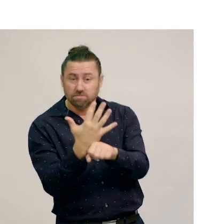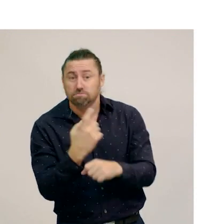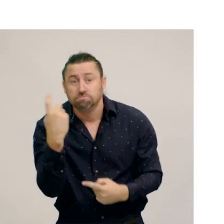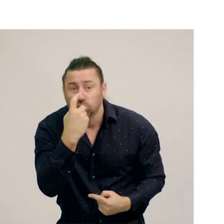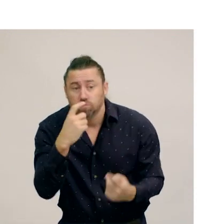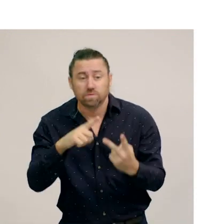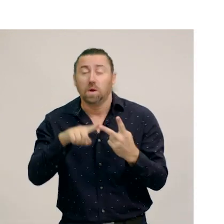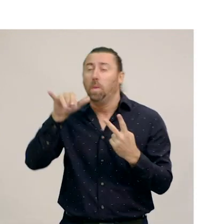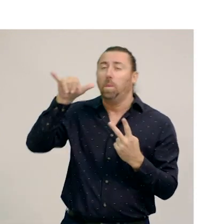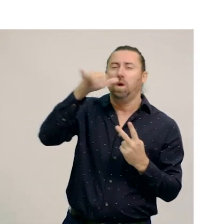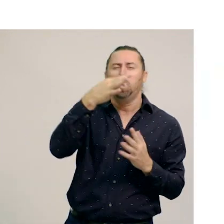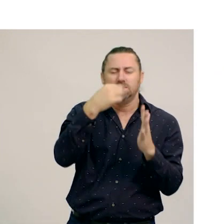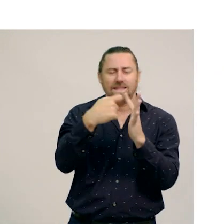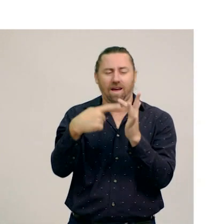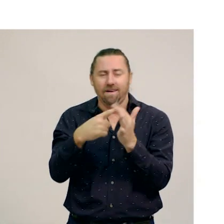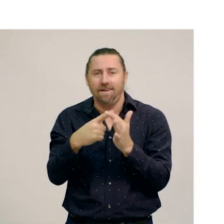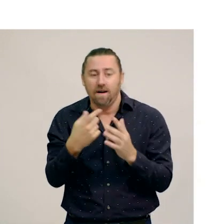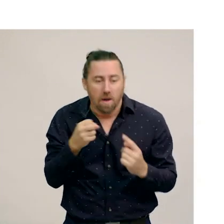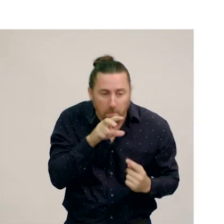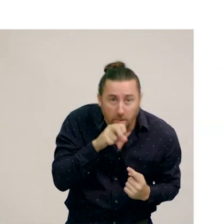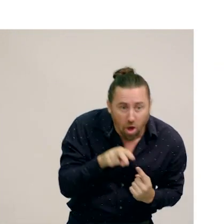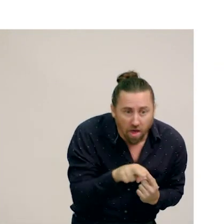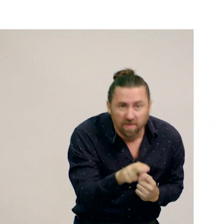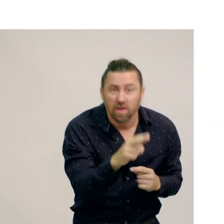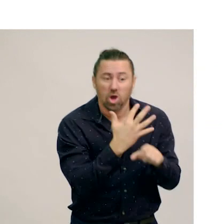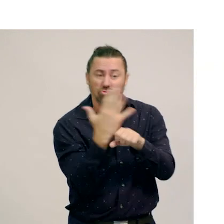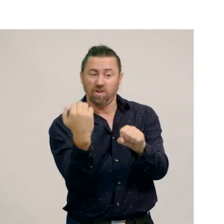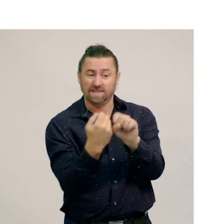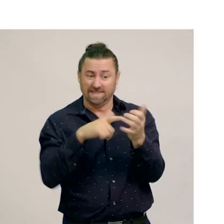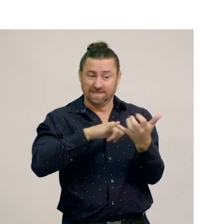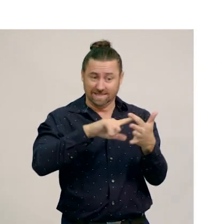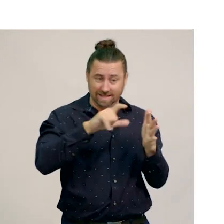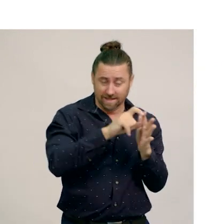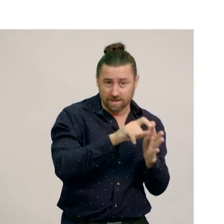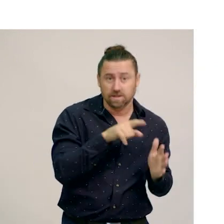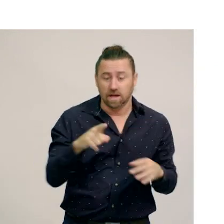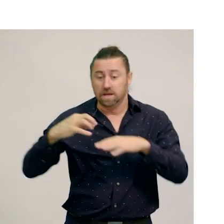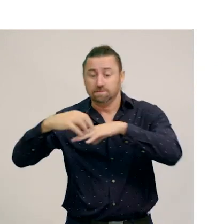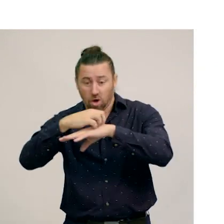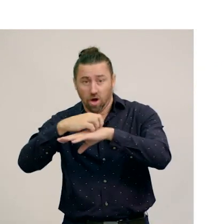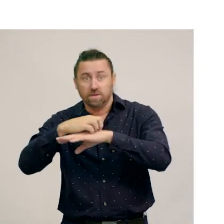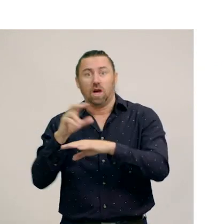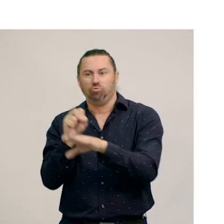a mouse, whistling kite, python, grass seeds, spiders, and grasshoppers.